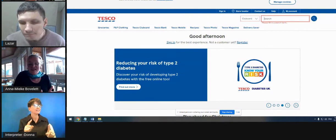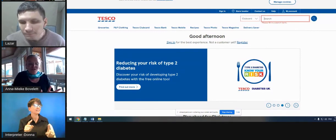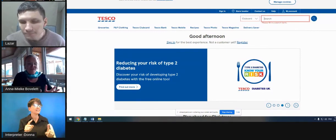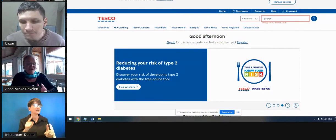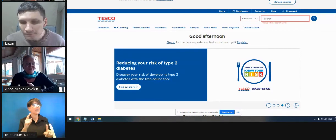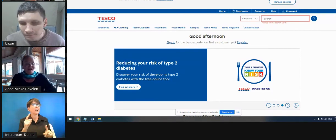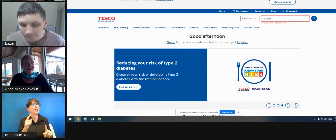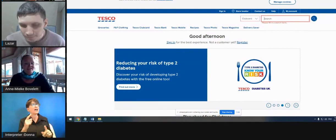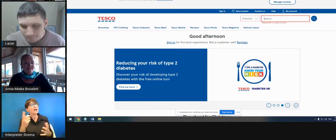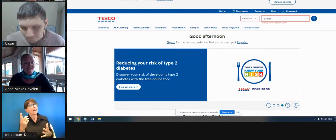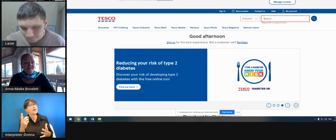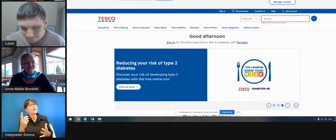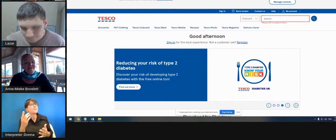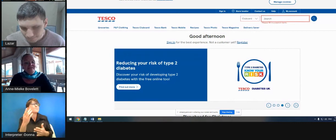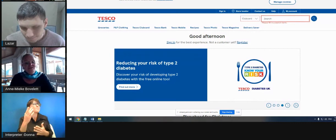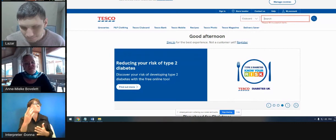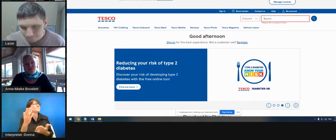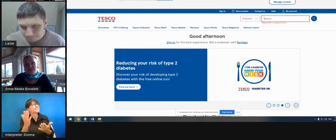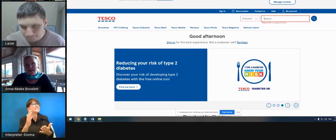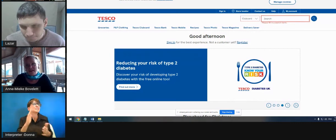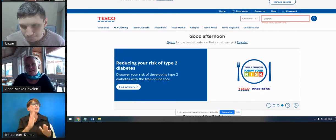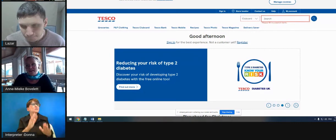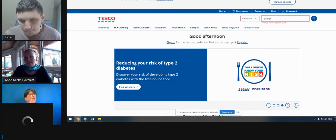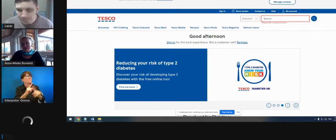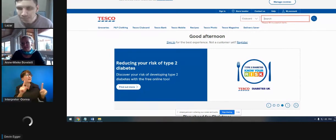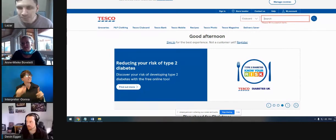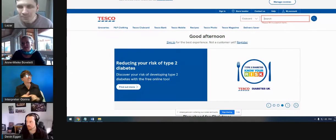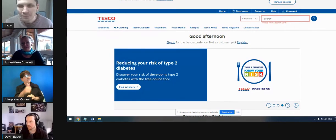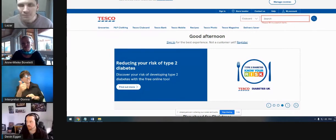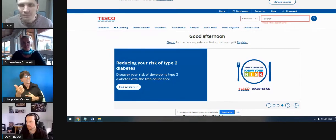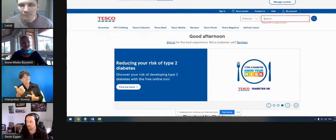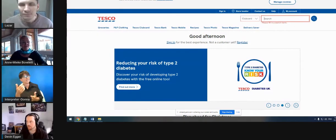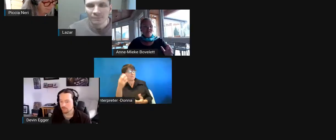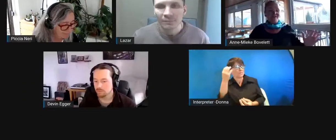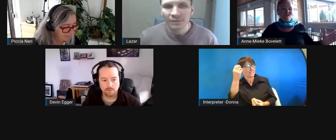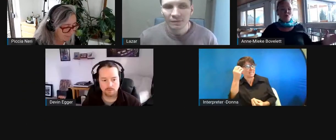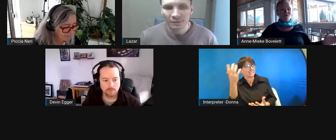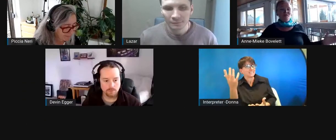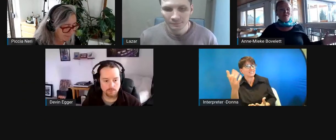and on the other hand feels like they lead back very comfortably